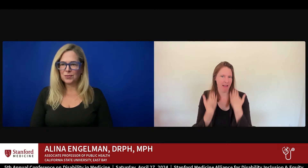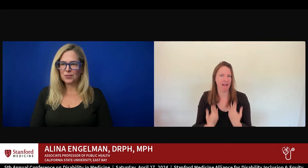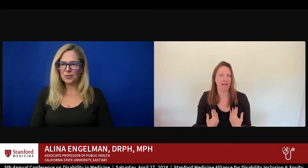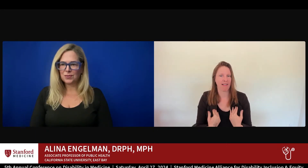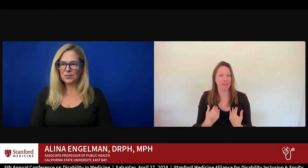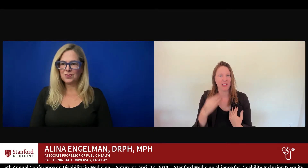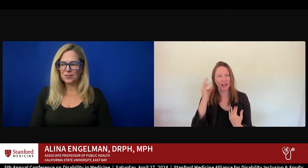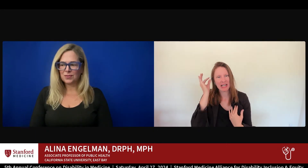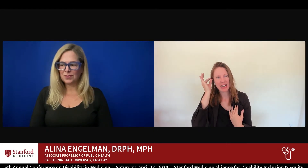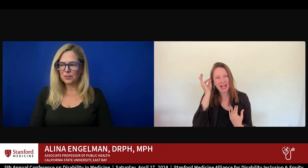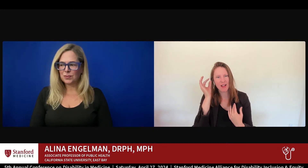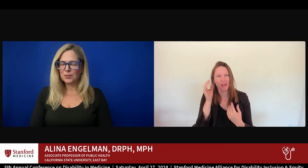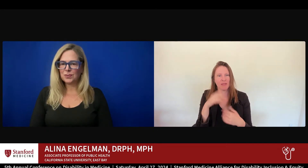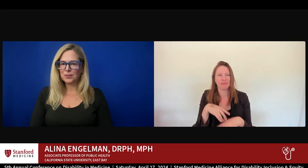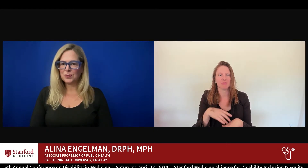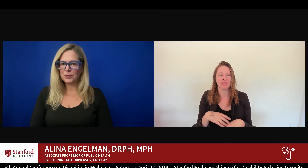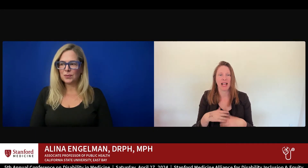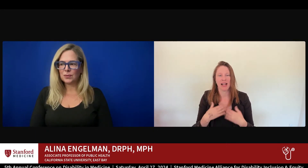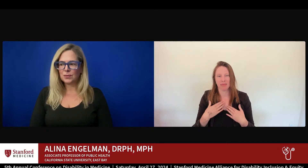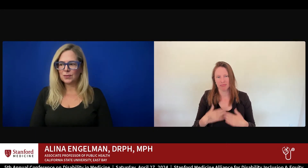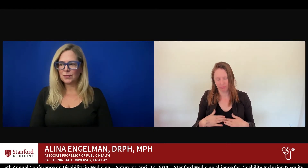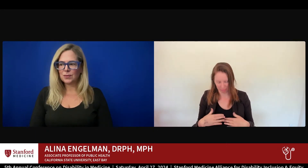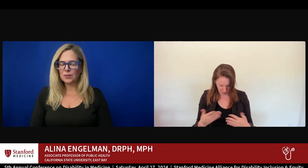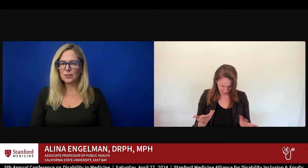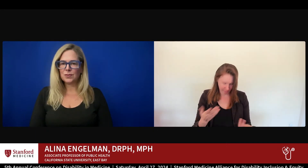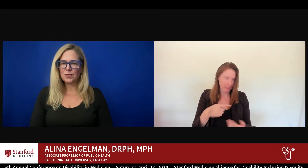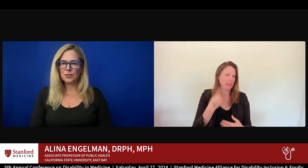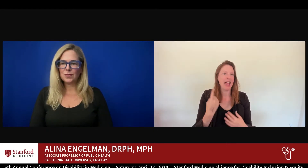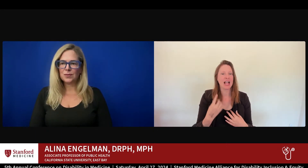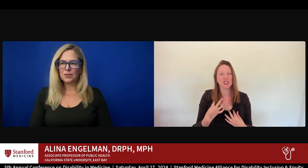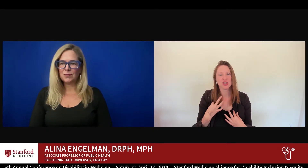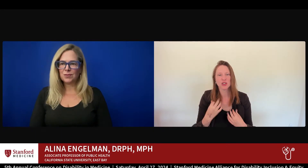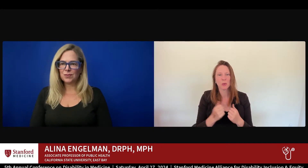I'm a white presenting woman with auburn hair, long hair,